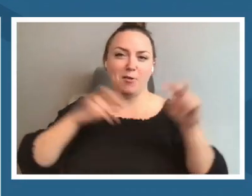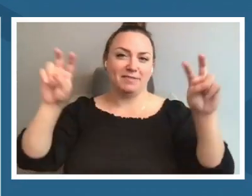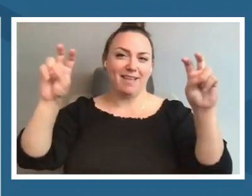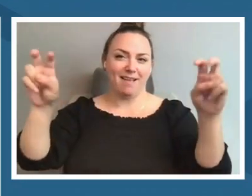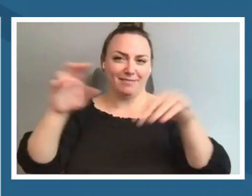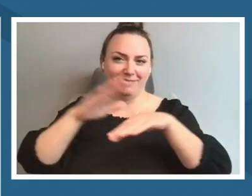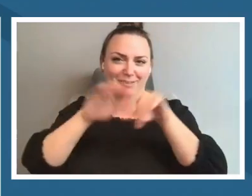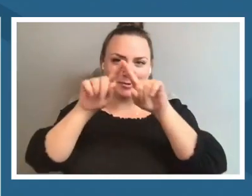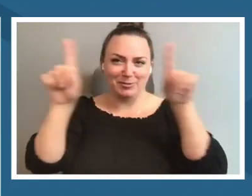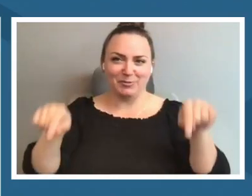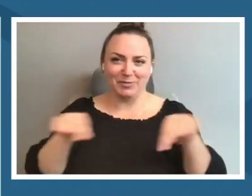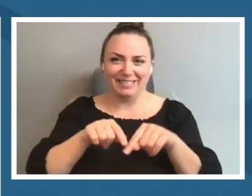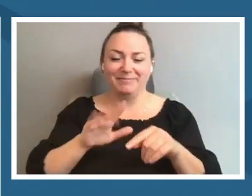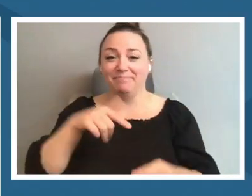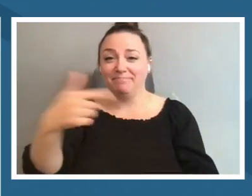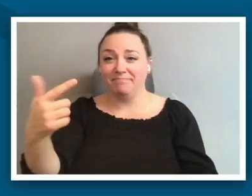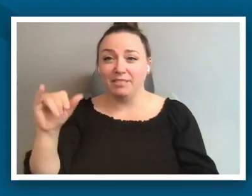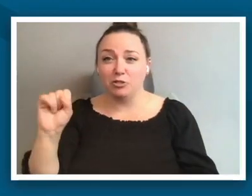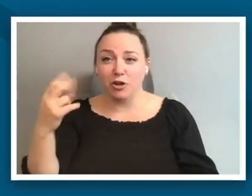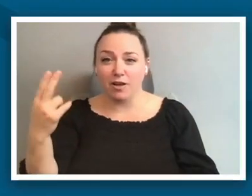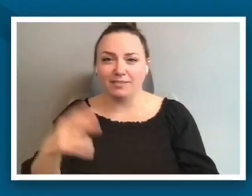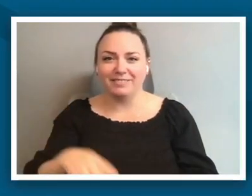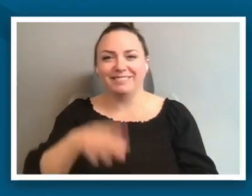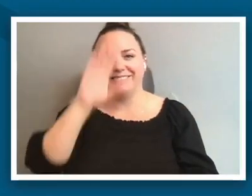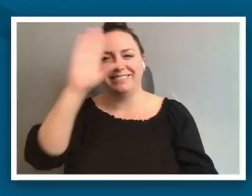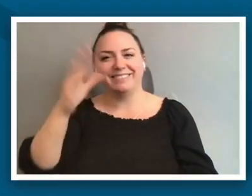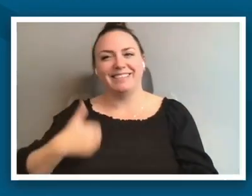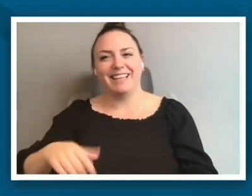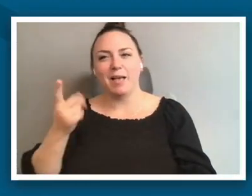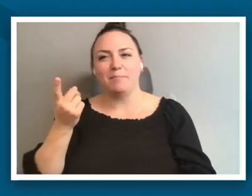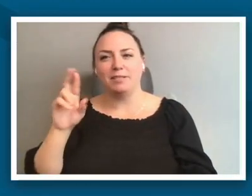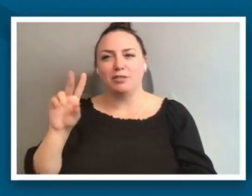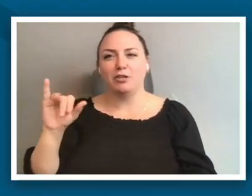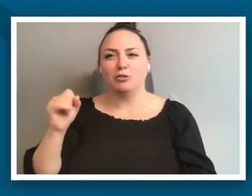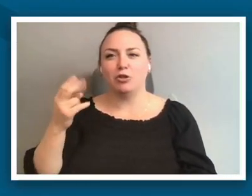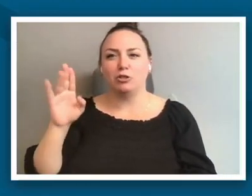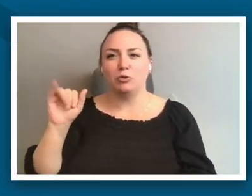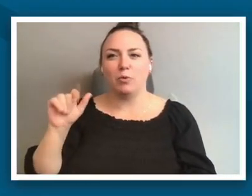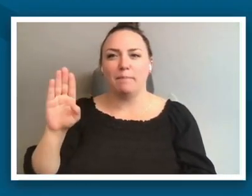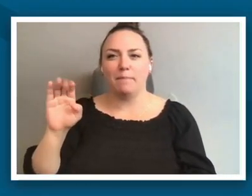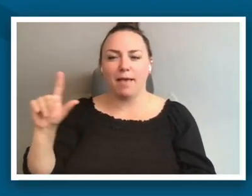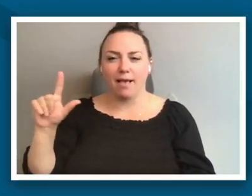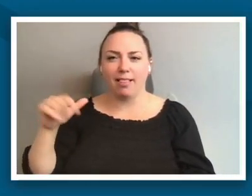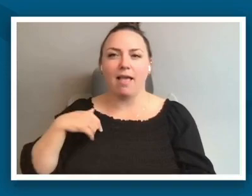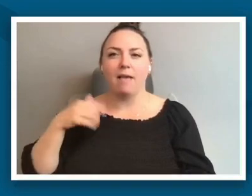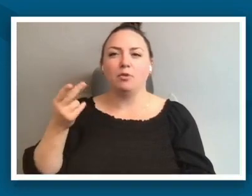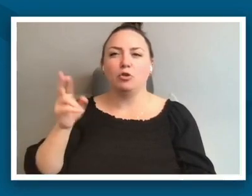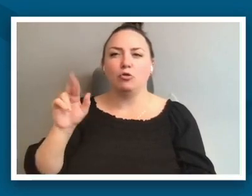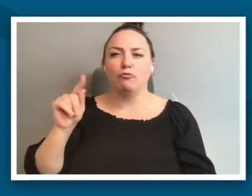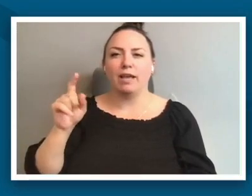take it to josh hi i'm dr joshua bell i'm curator of